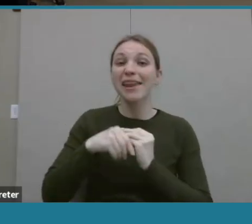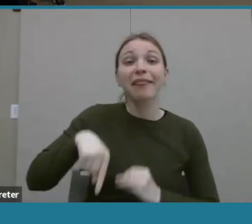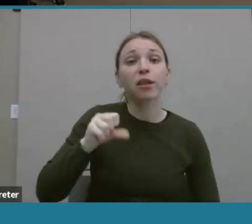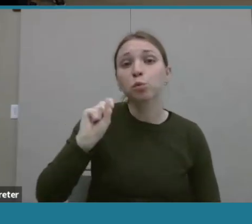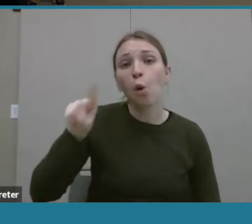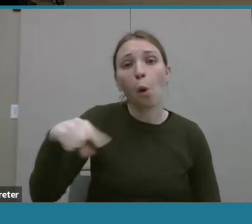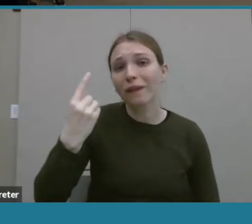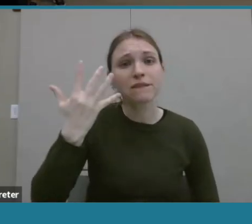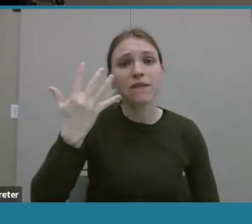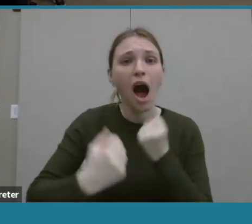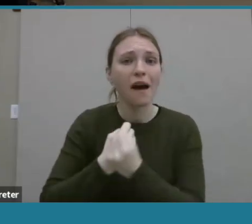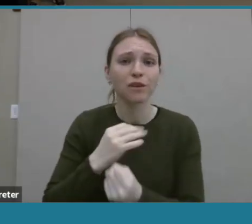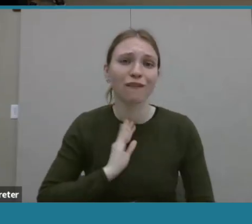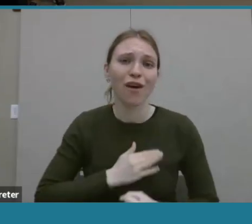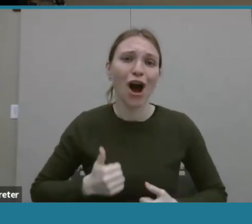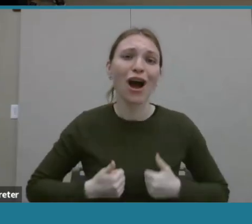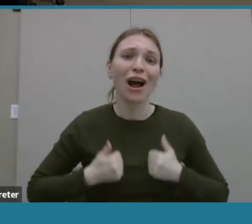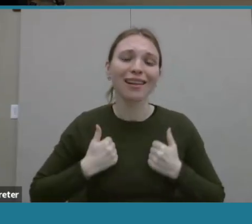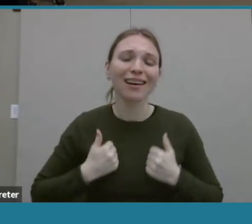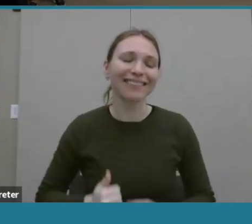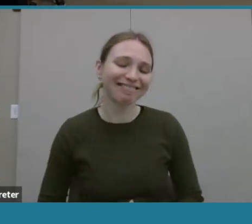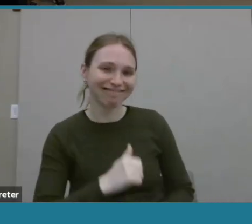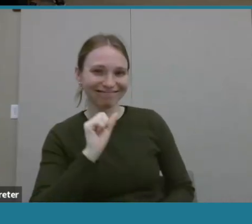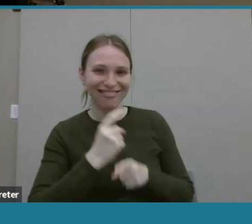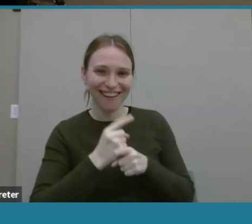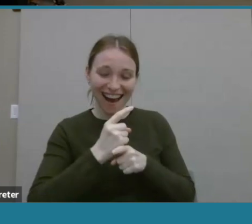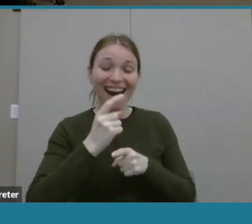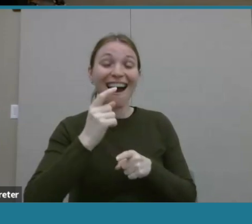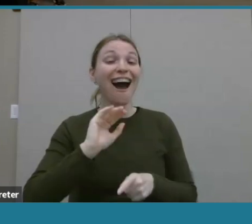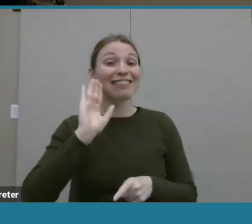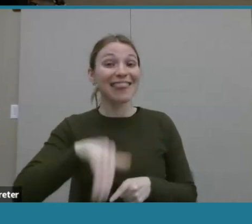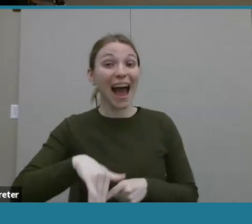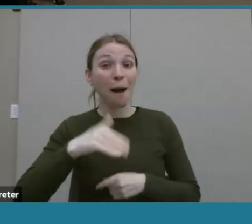But that input session process took 6 or 7 months.